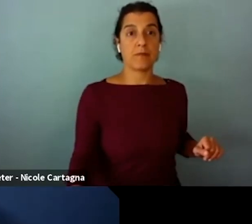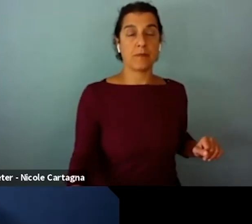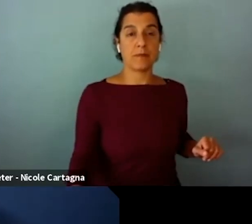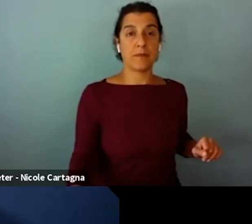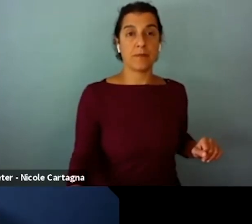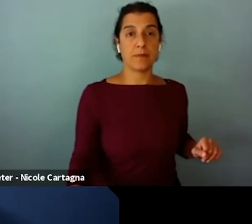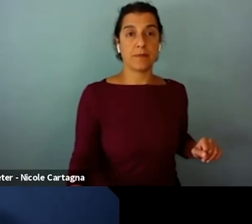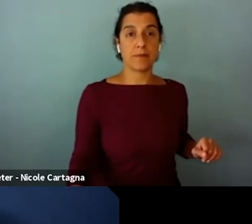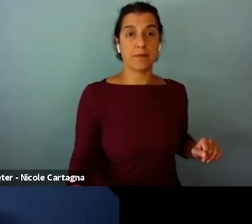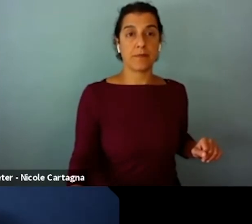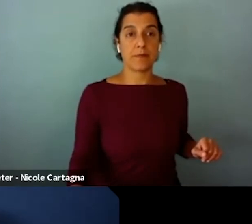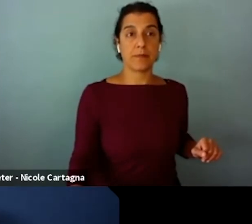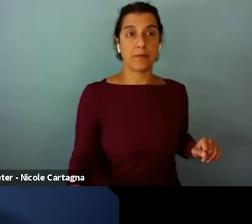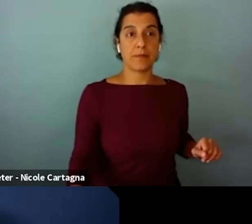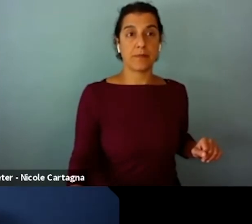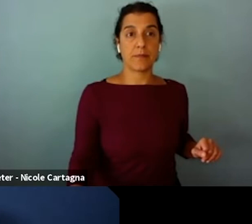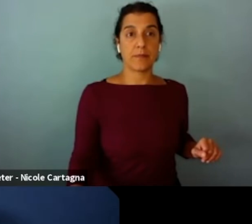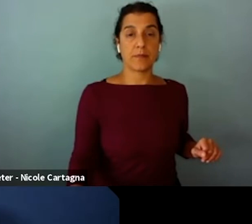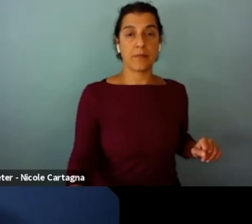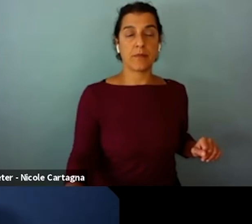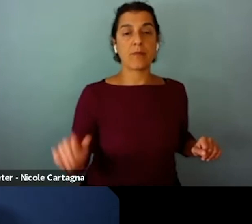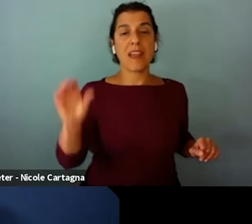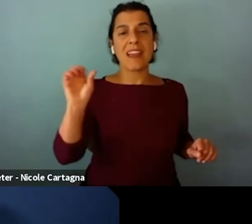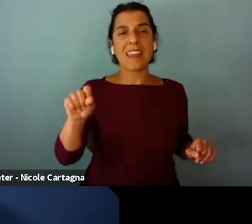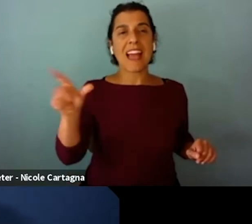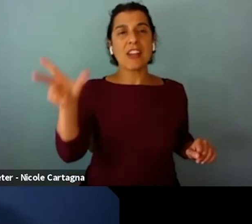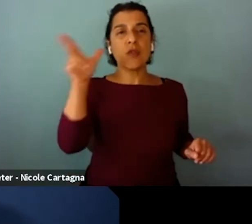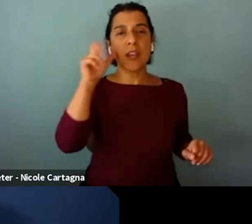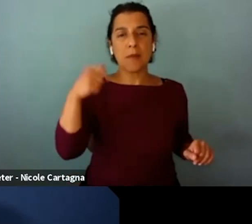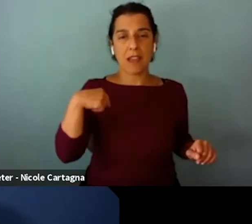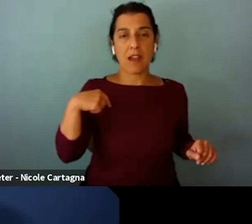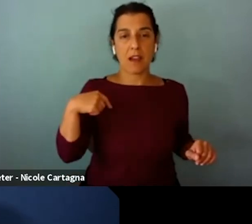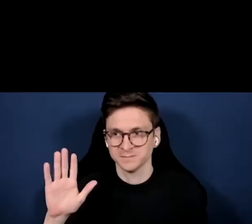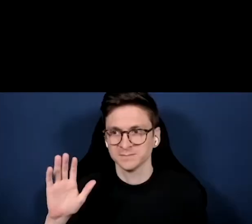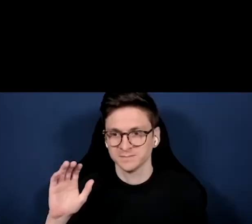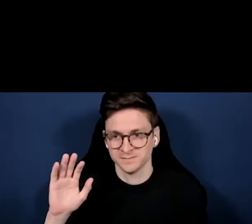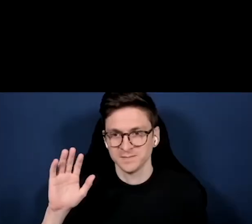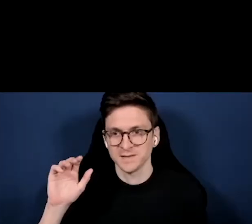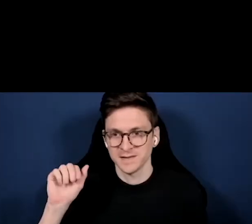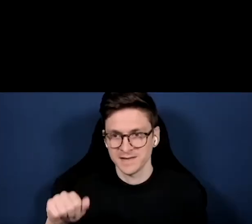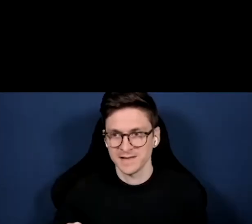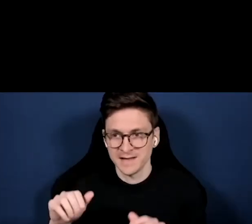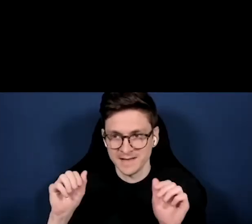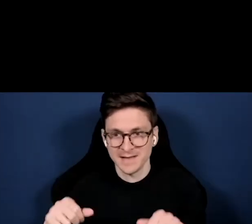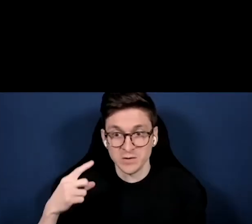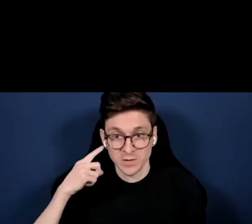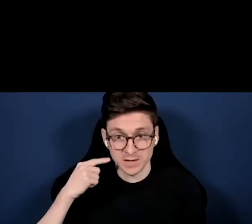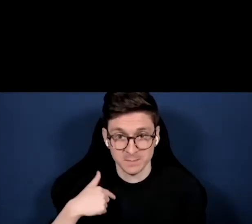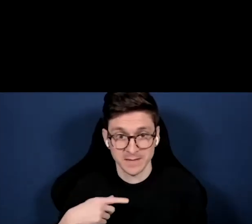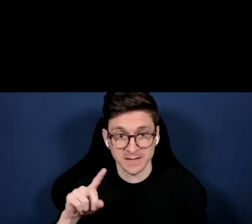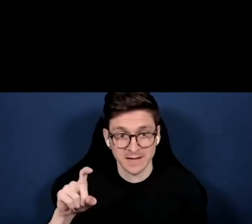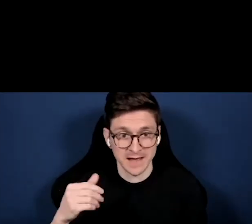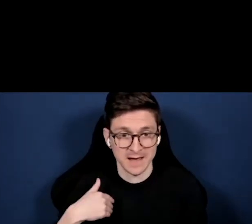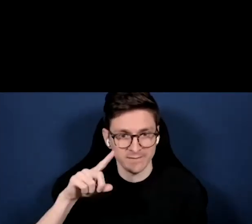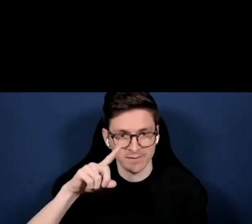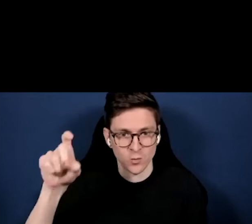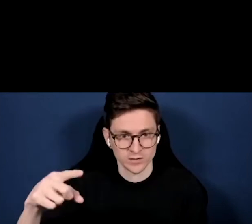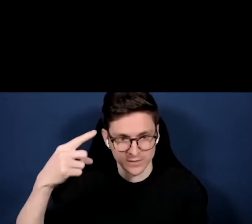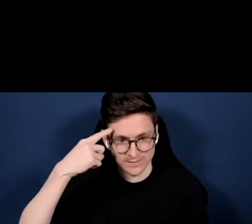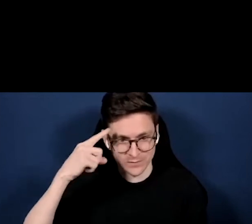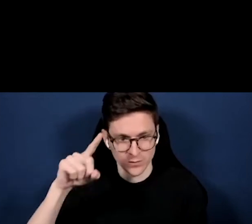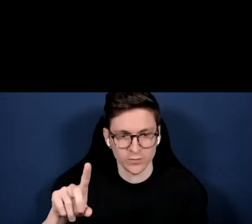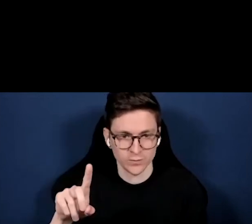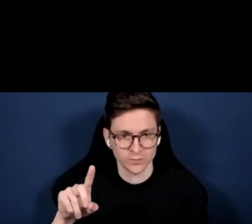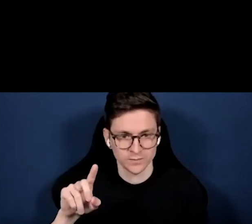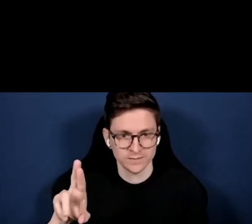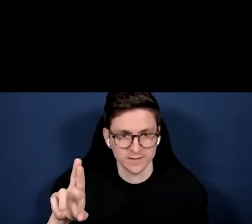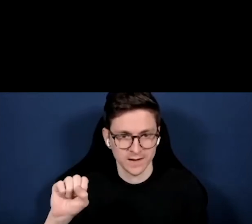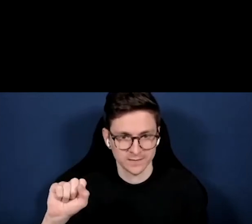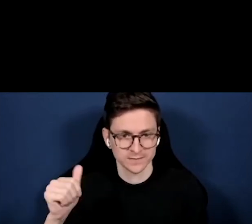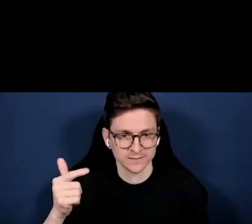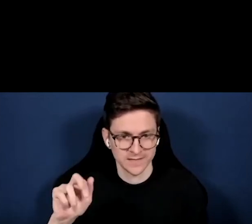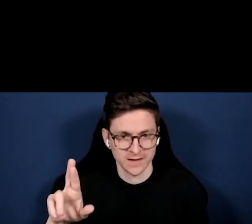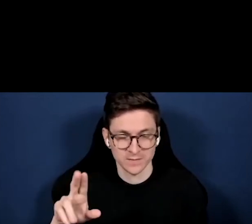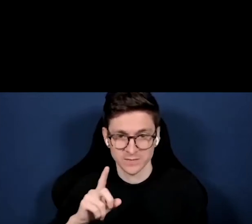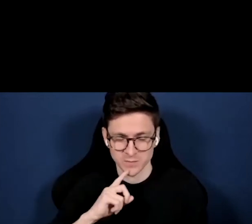okay can you hear me i have a question for you dr sager that was a truly astounding presentation